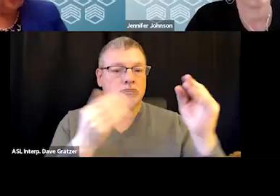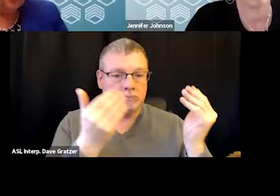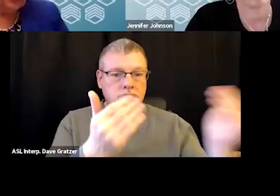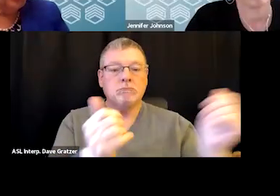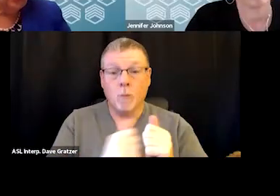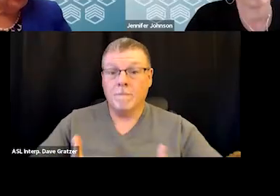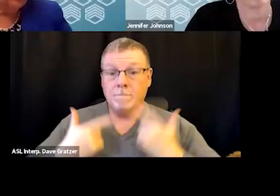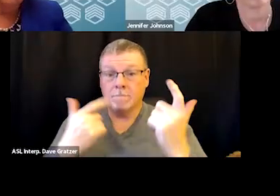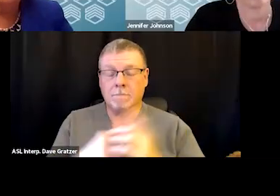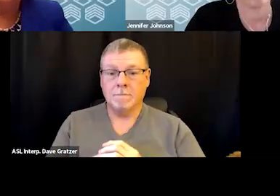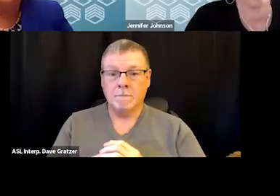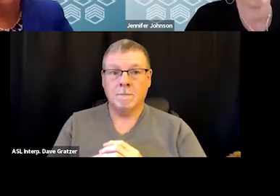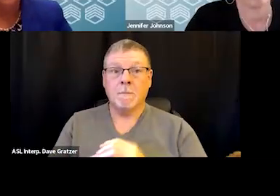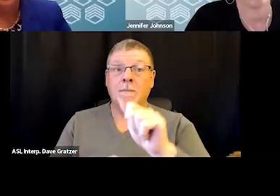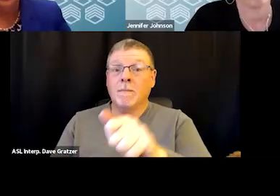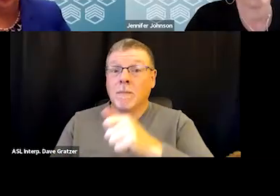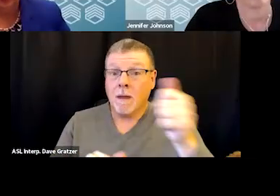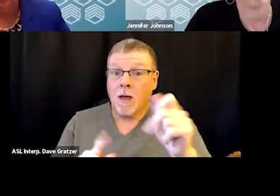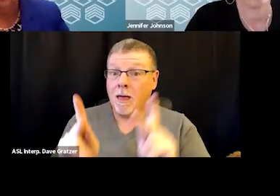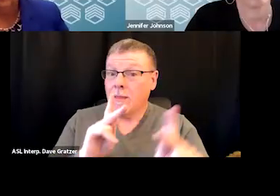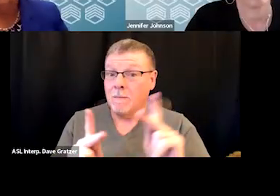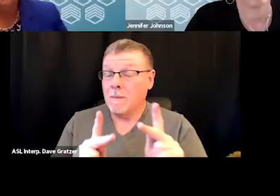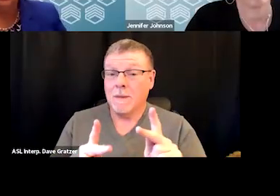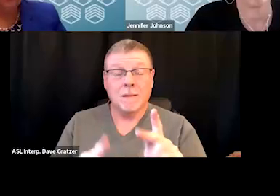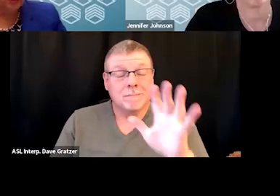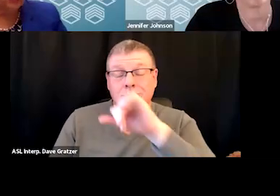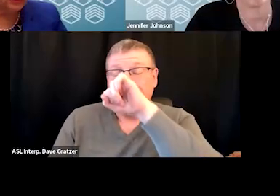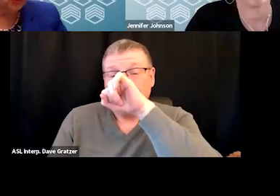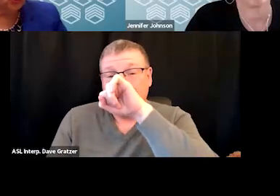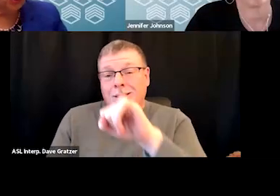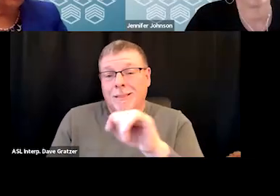For other people, they may love being in your court. They may love coming to court.